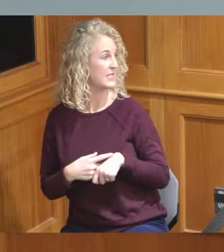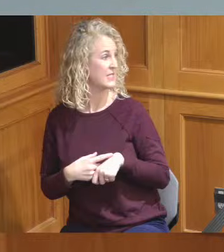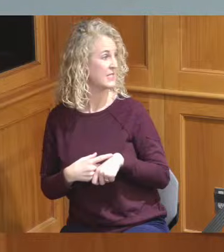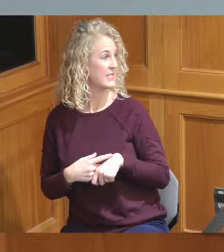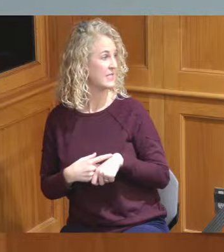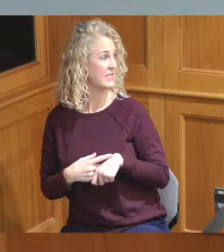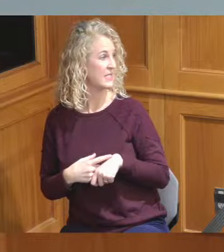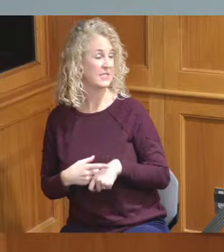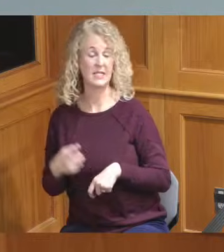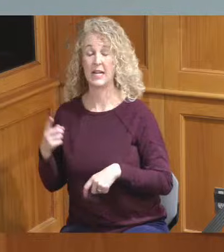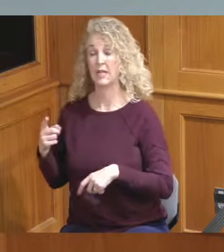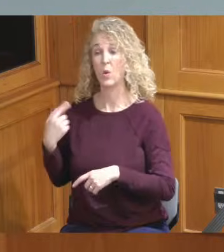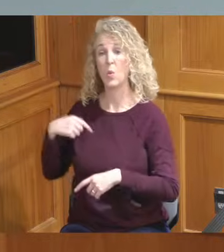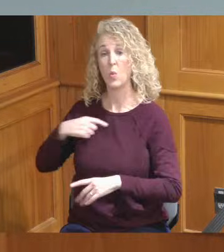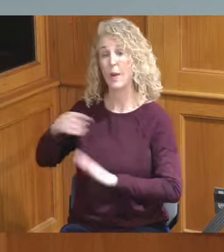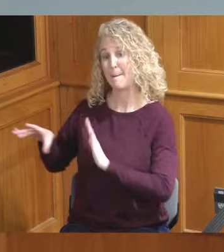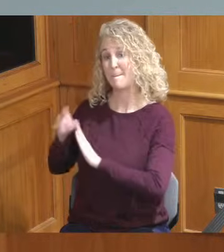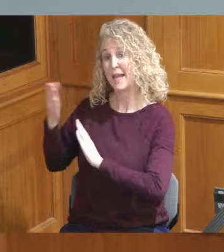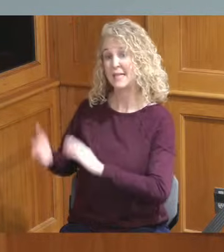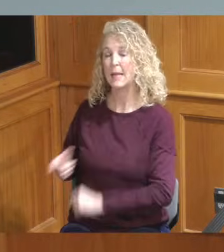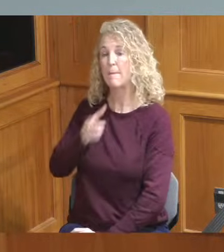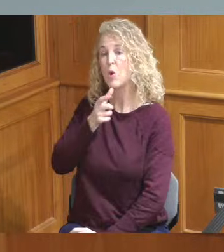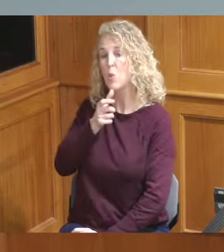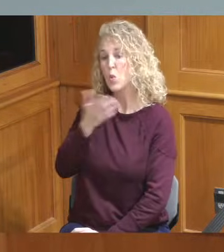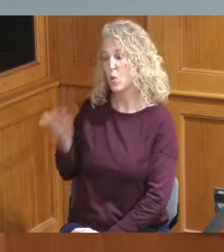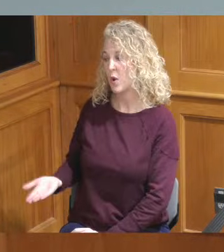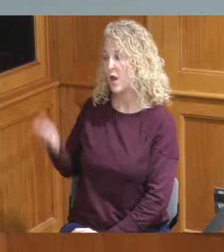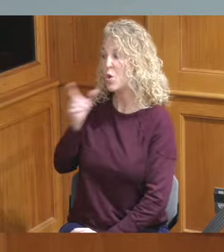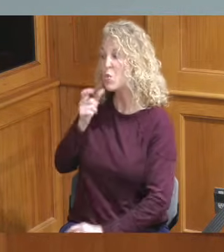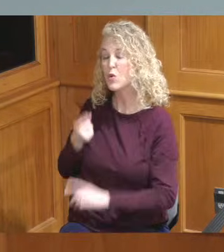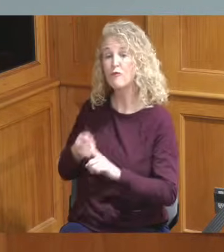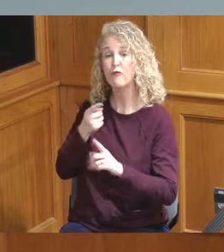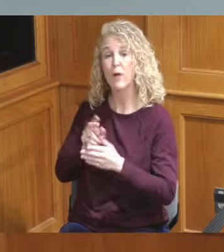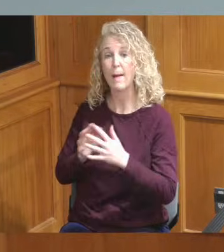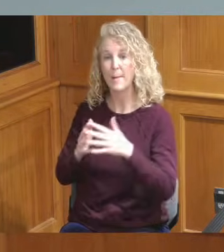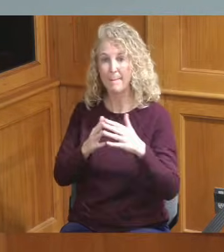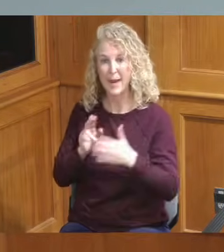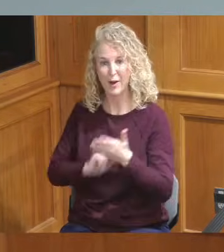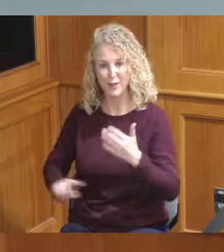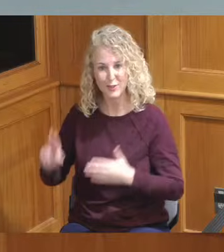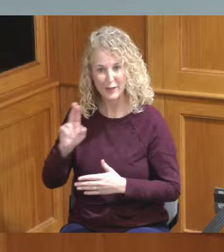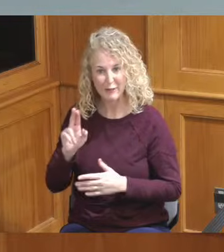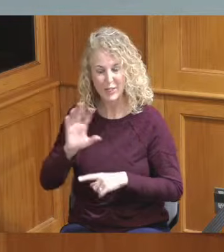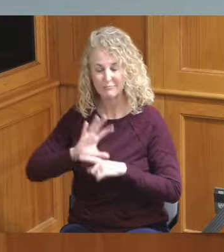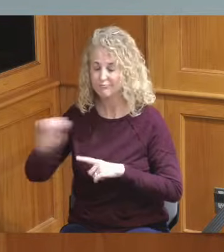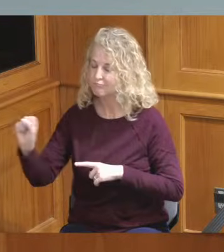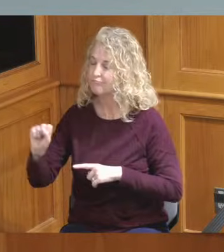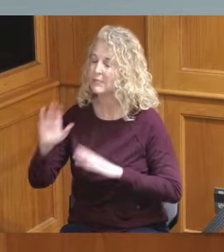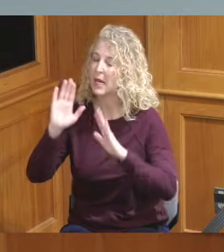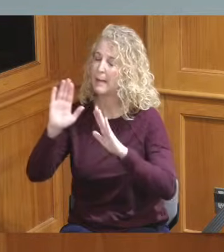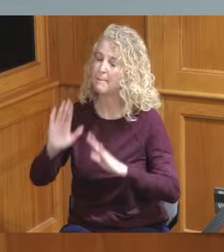given who's who among students in American universities and outstanding merit at Tiffen